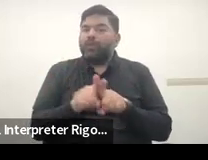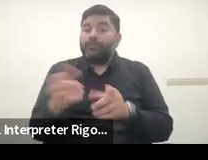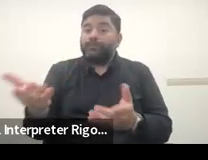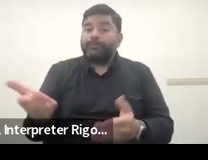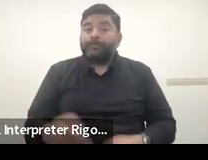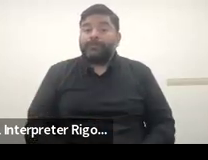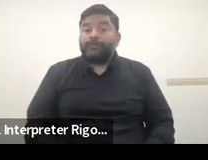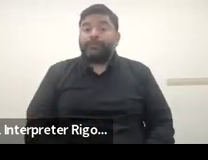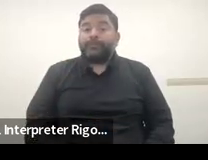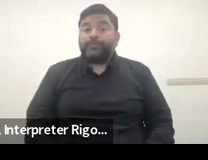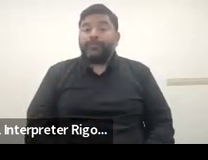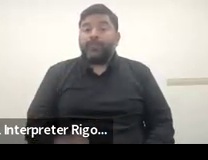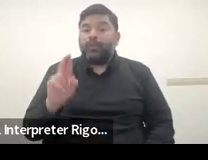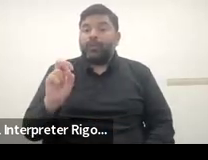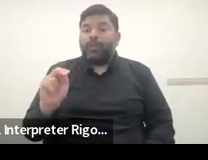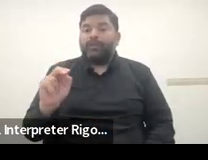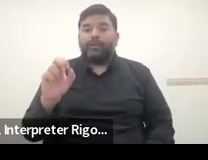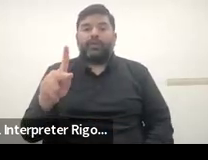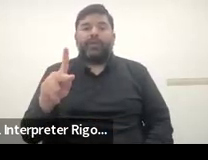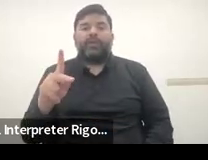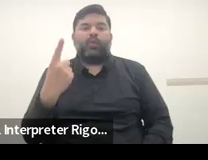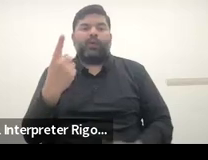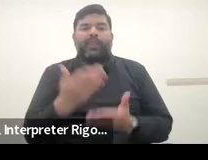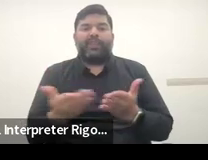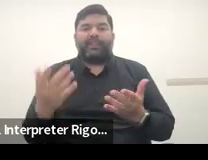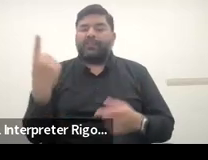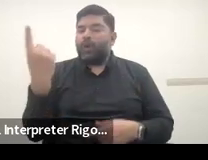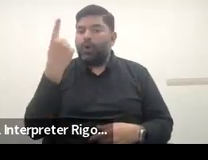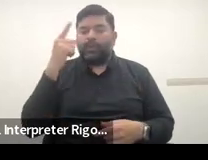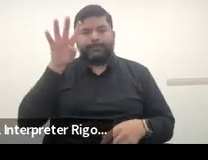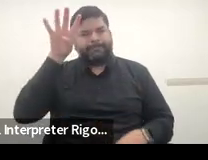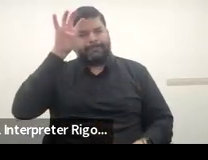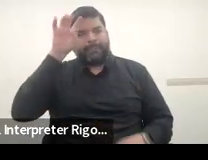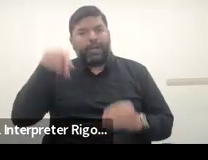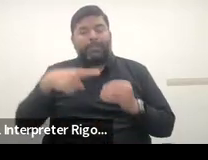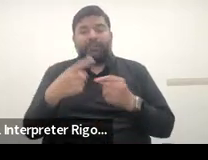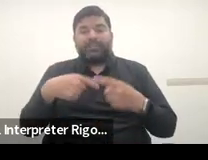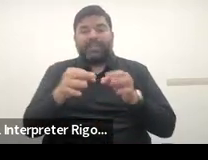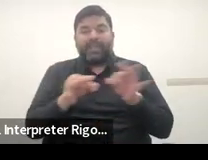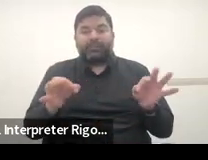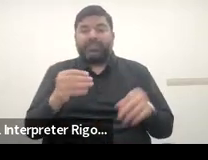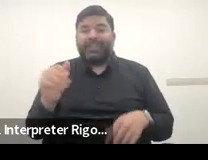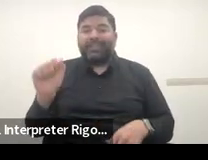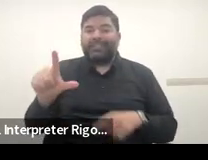So one of the things that has always baffled me about sign languages and ASL in particular is